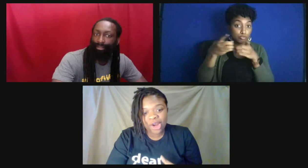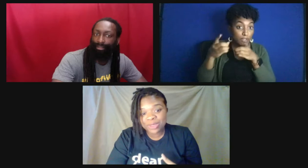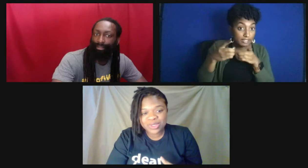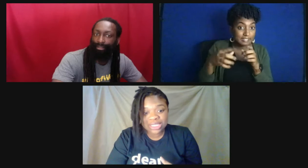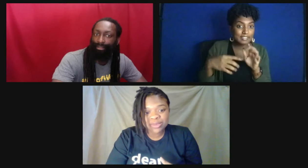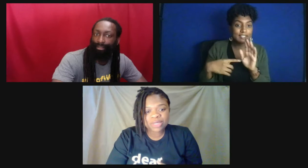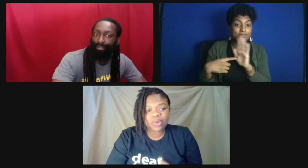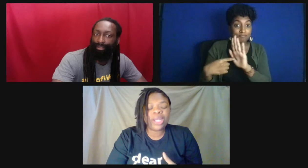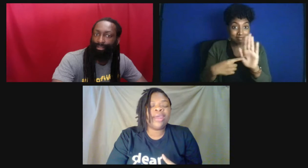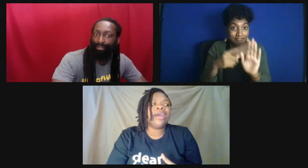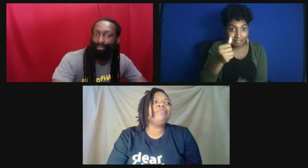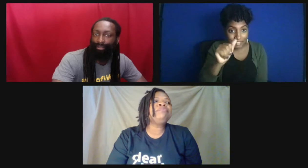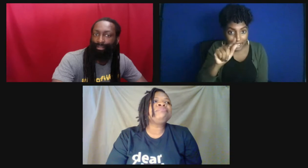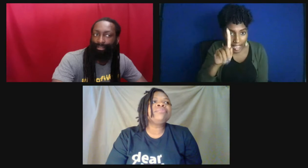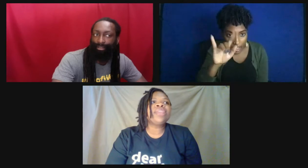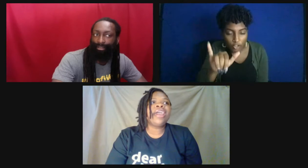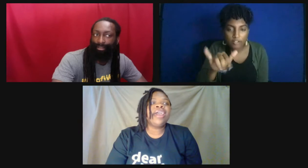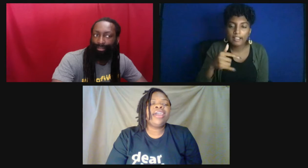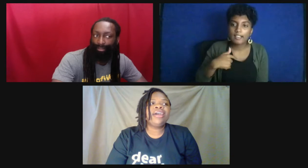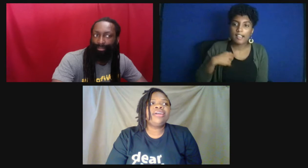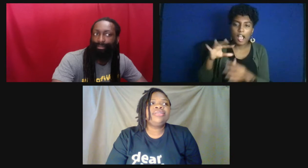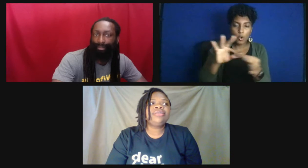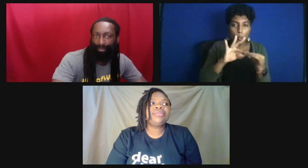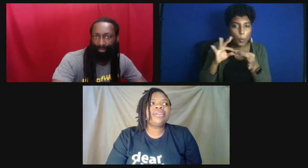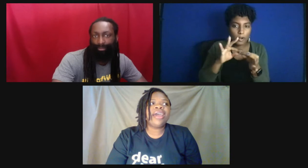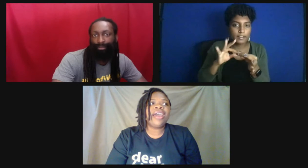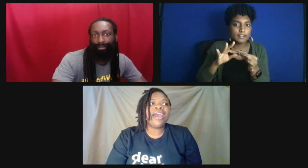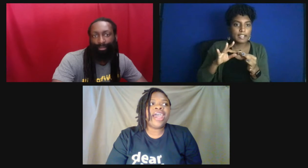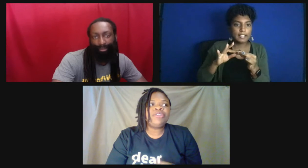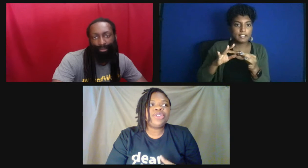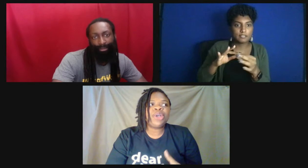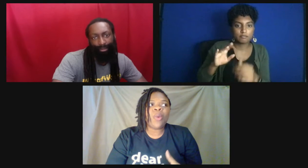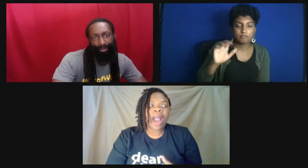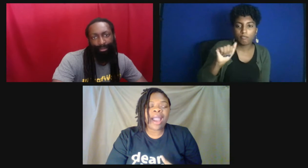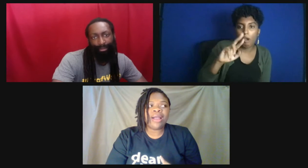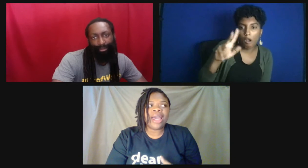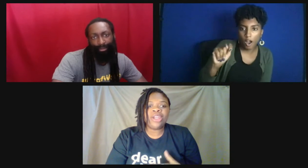at art museums and whatnot and after a while I noticed